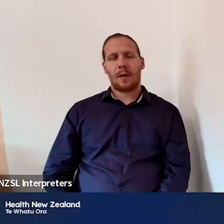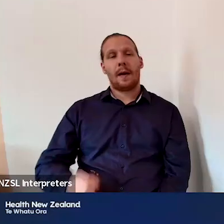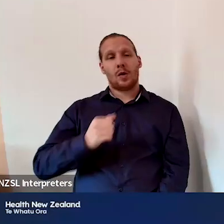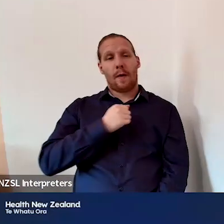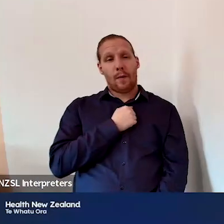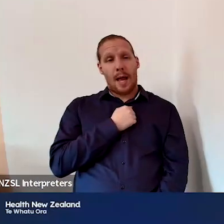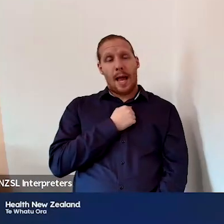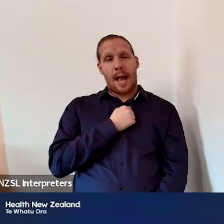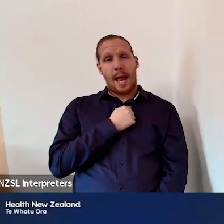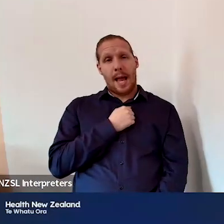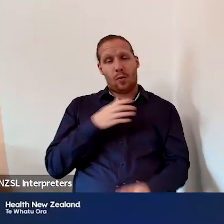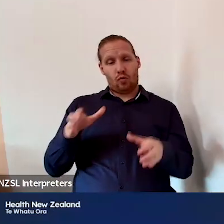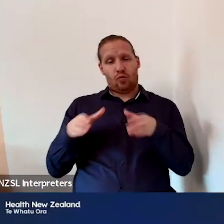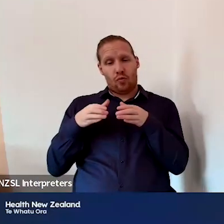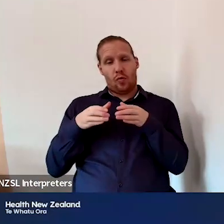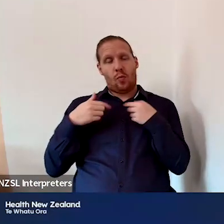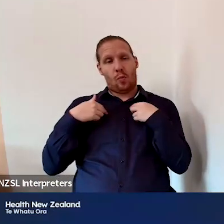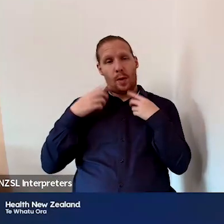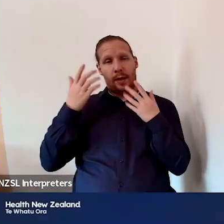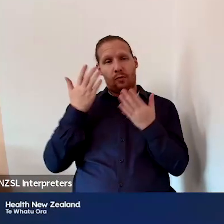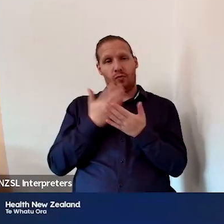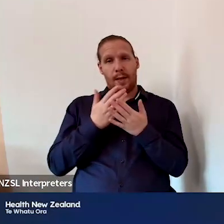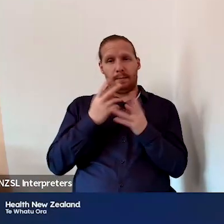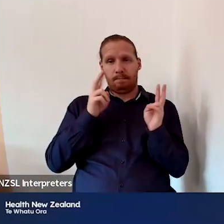the Adolescent Health Research group in the youth 2000 series.